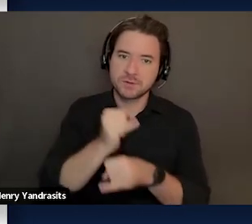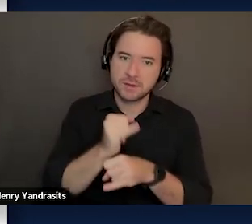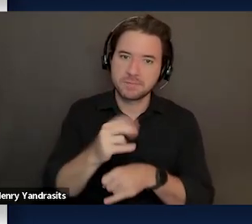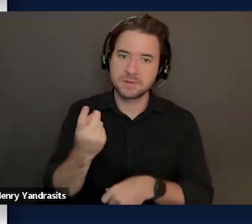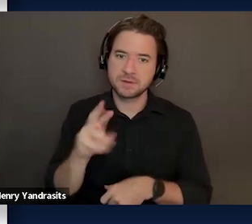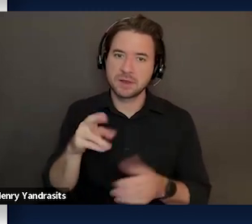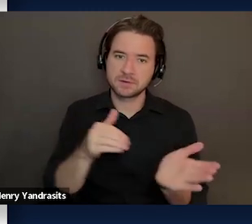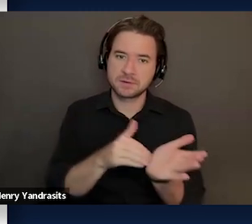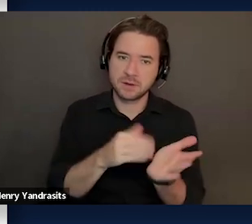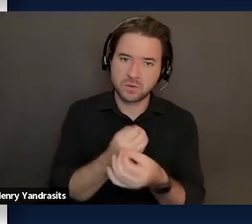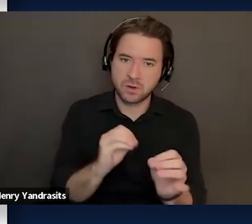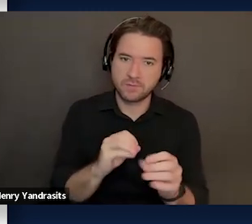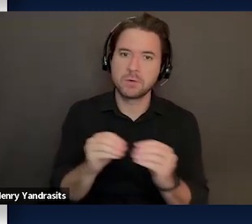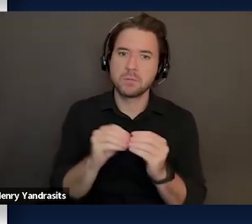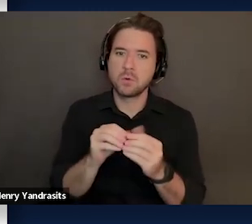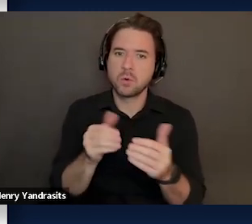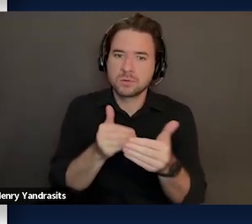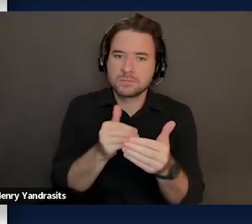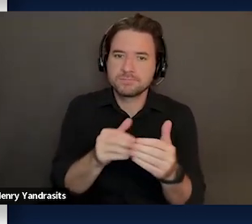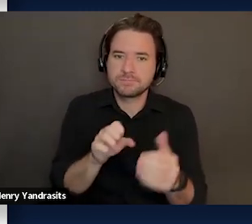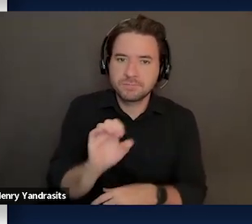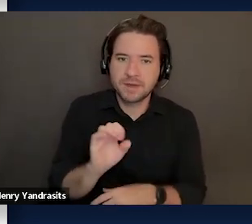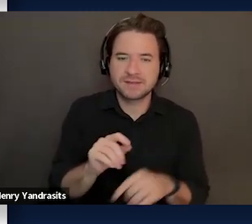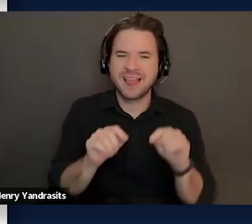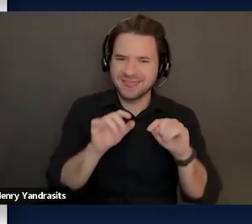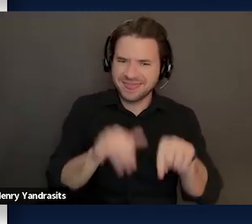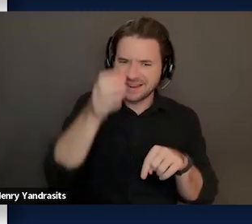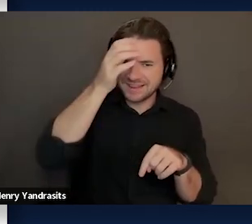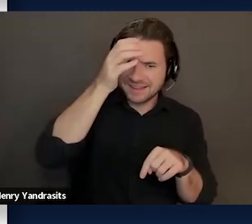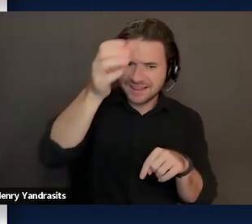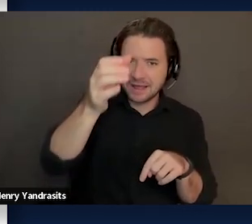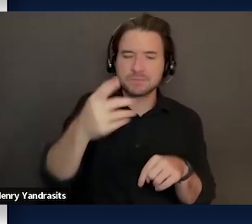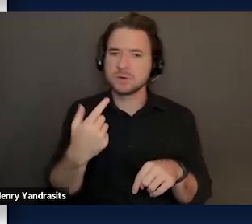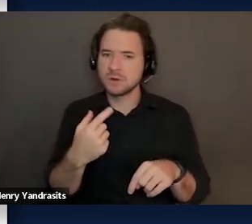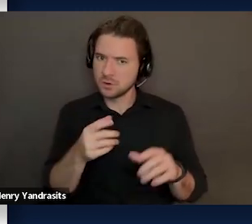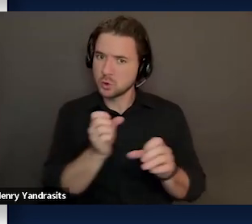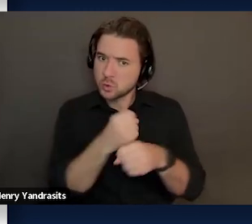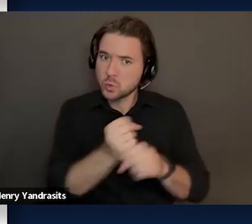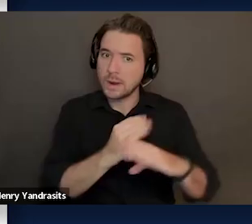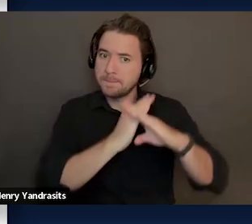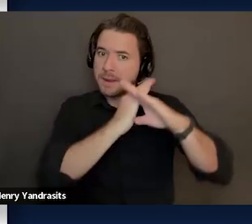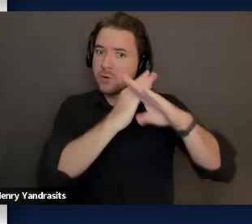In more intimate spaces, and again, these are the dynamics that health disparities research are supposed to help understand.